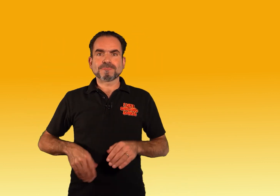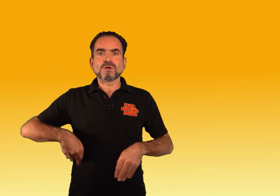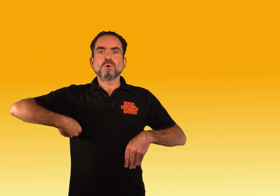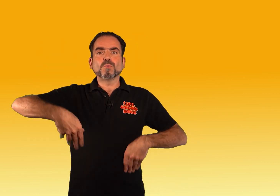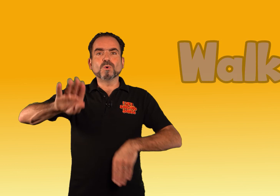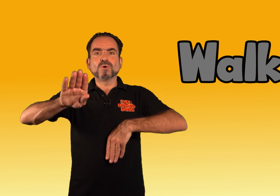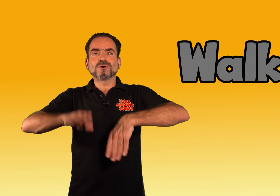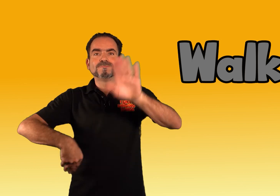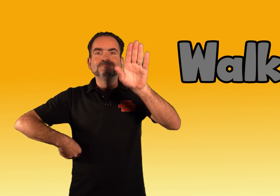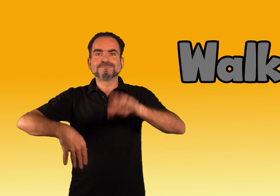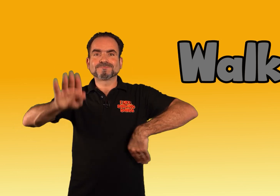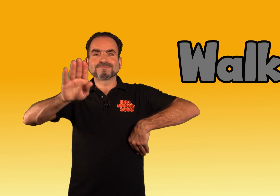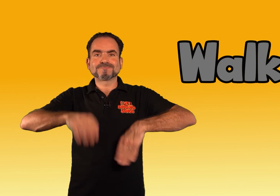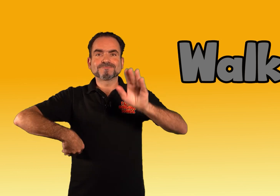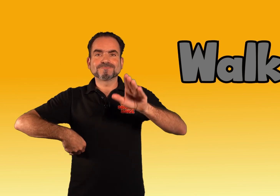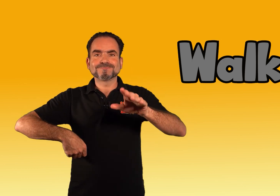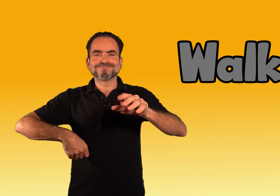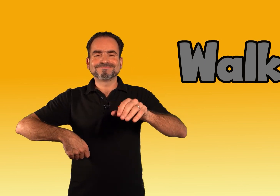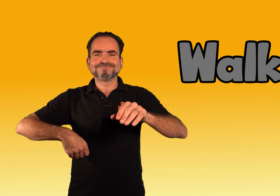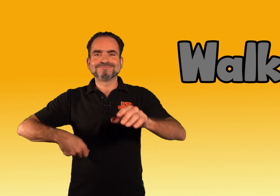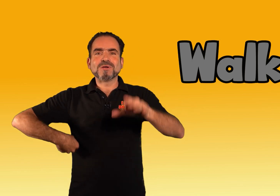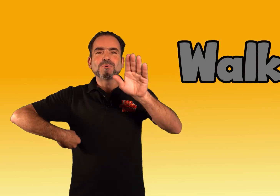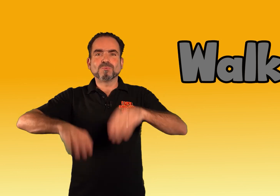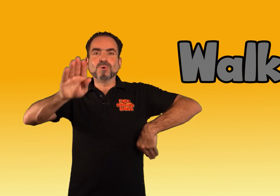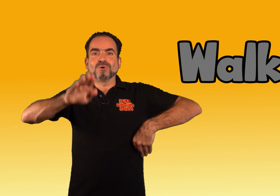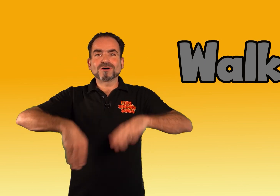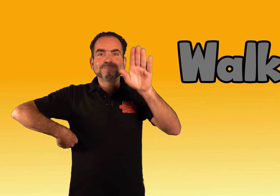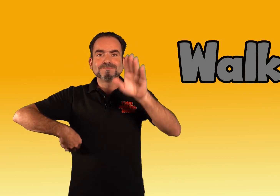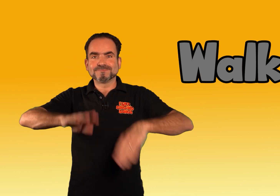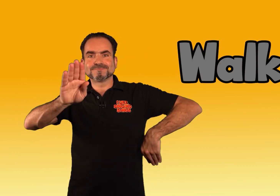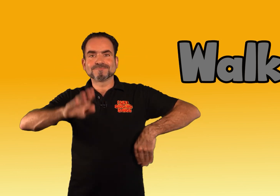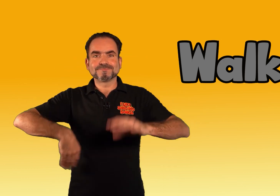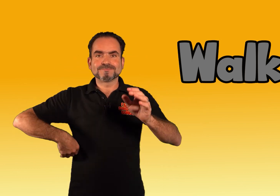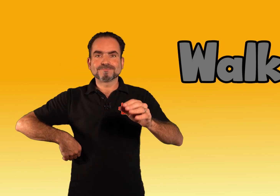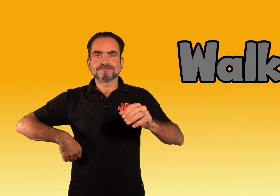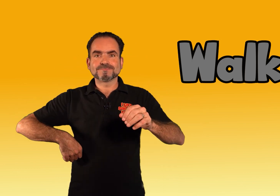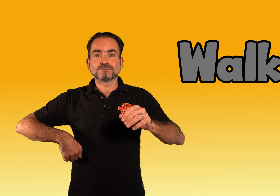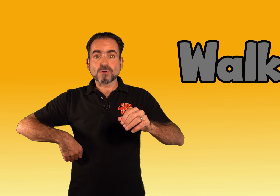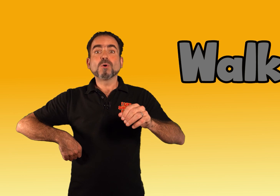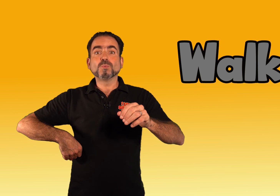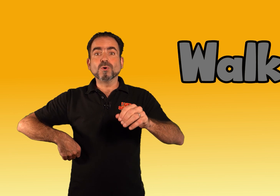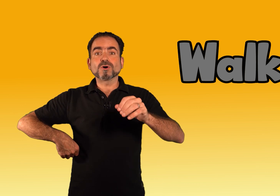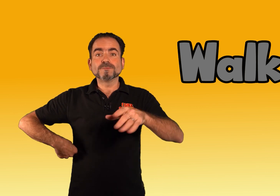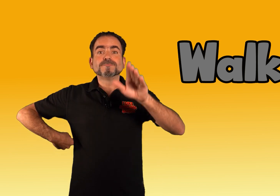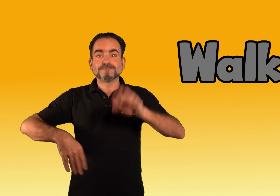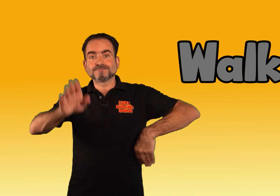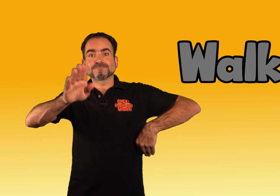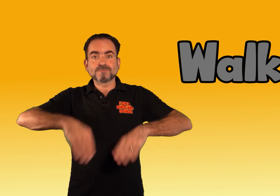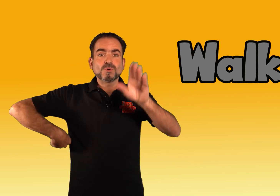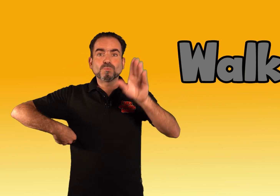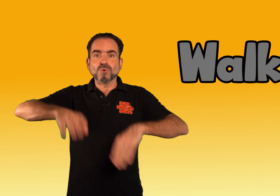Walk